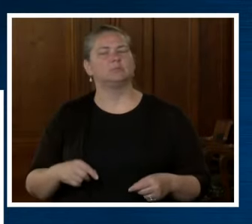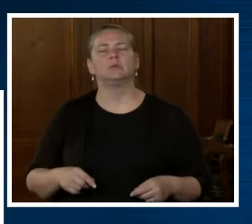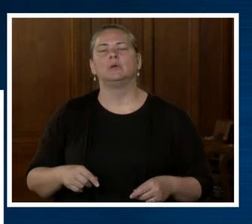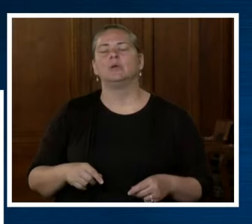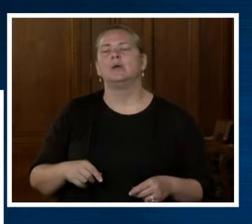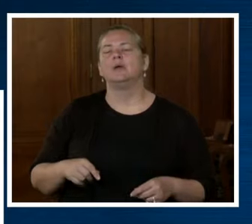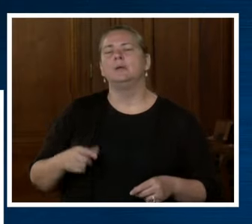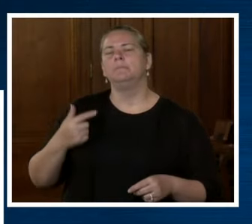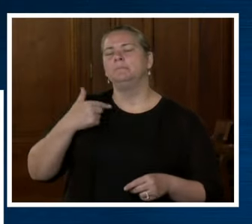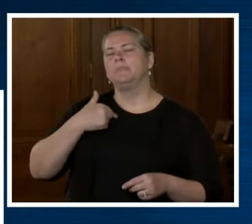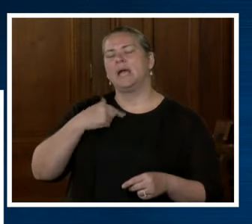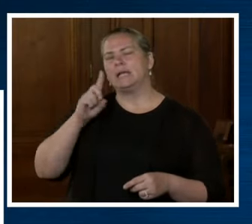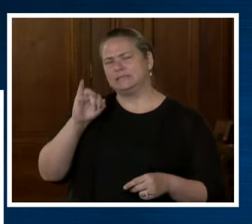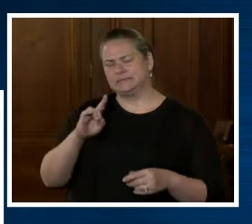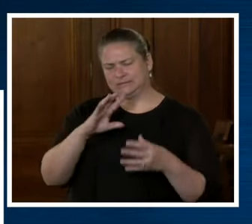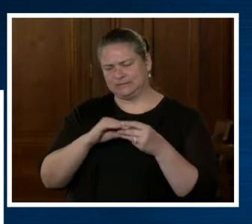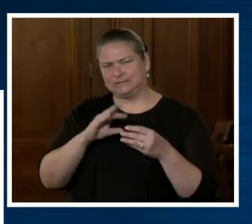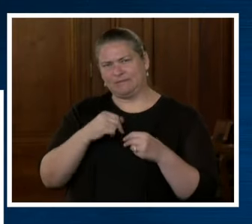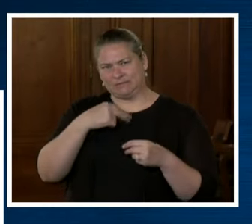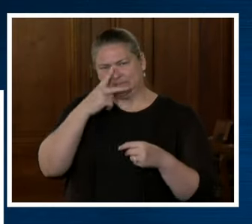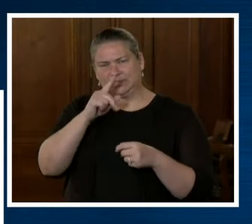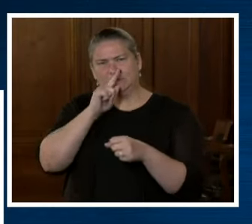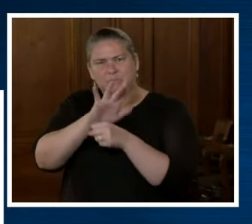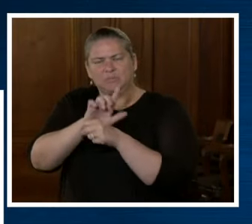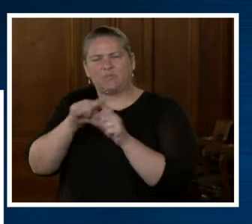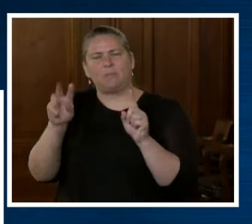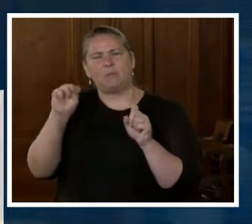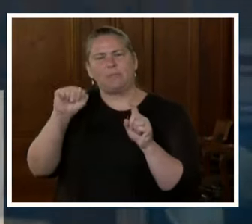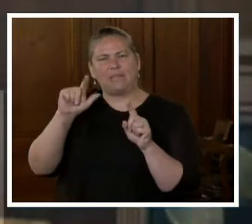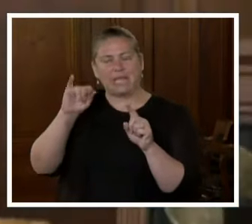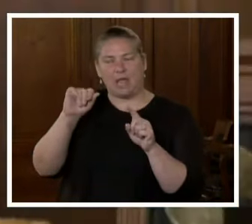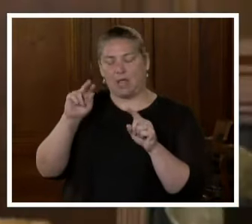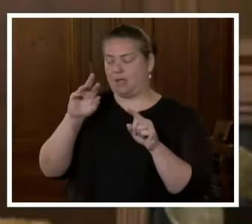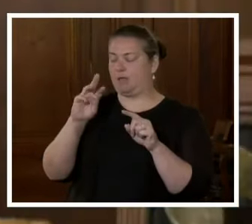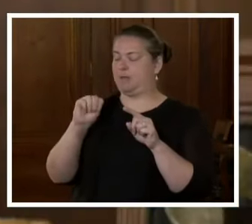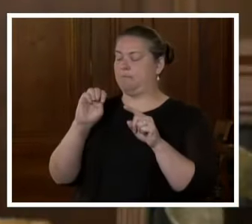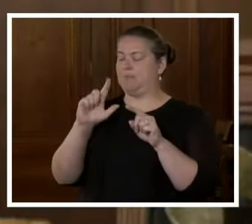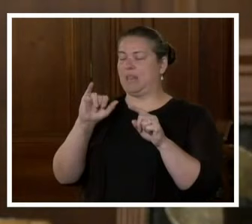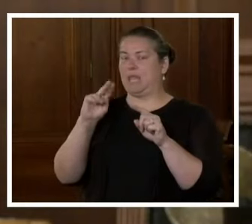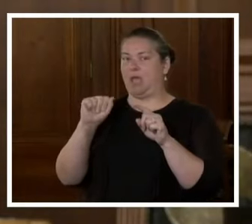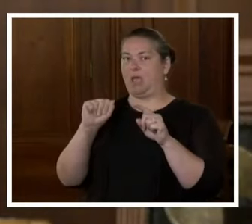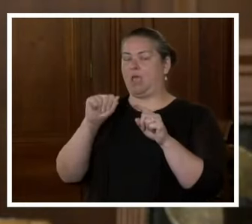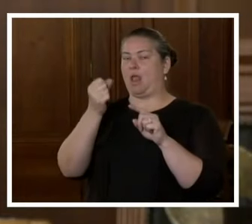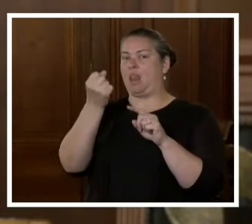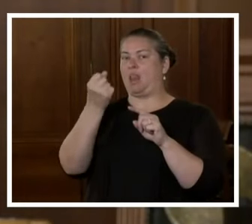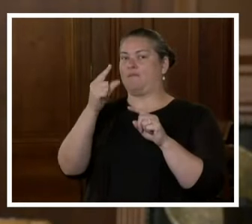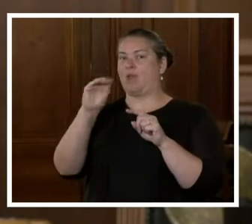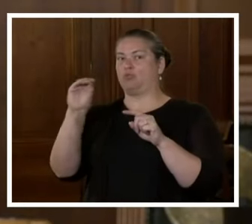TO COME UP, AND I KNOW IT WILL BE A SHORT UPDATE ON OUR KSP